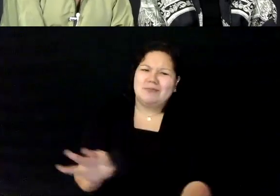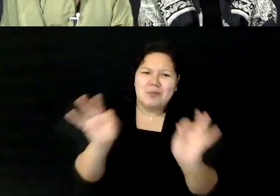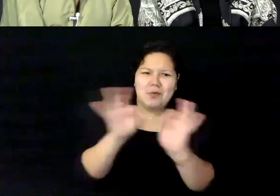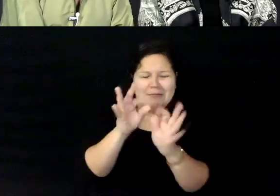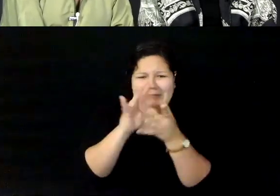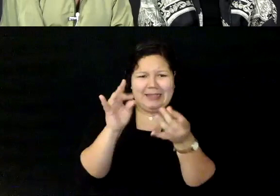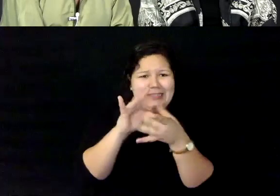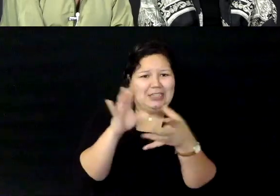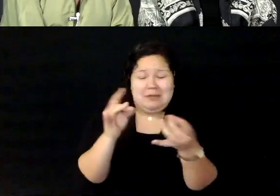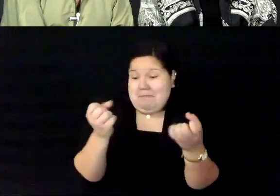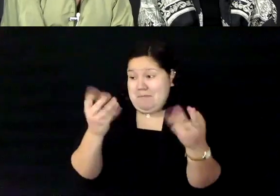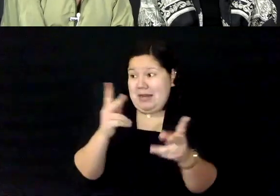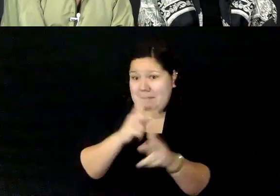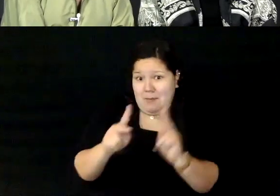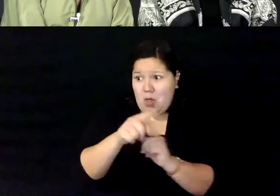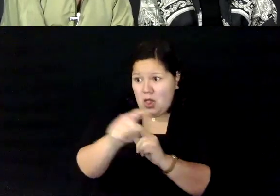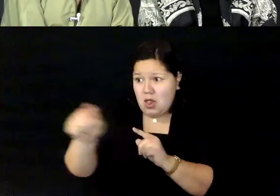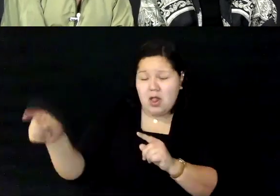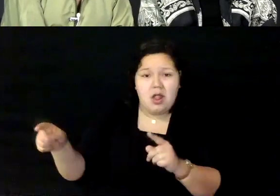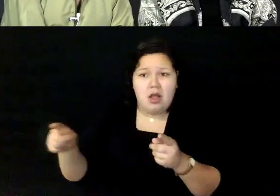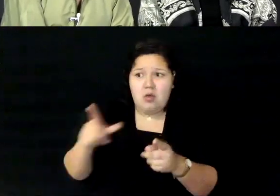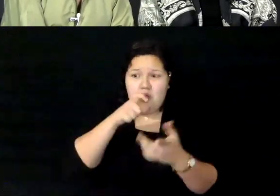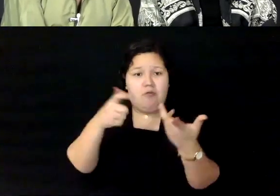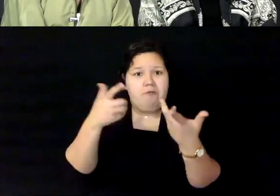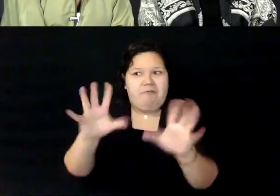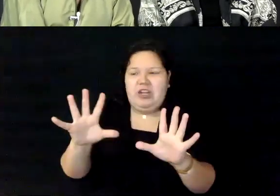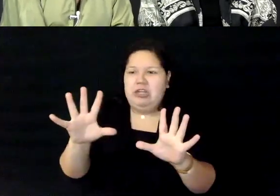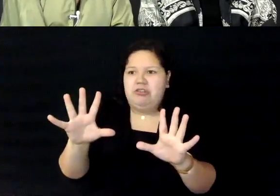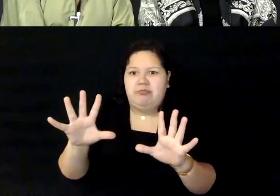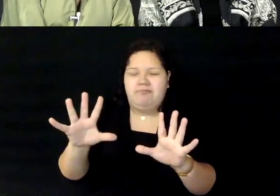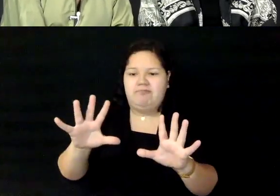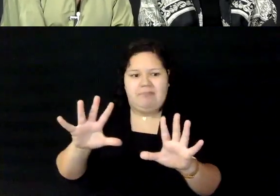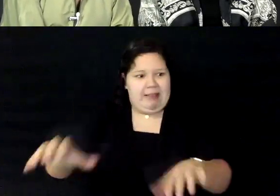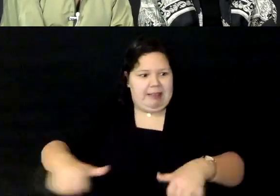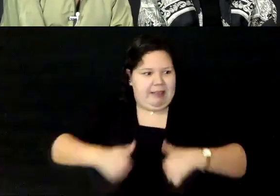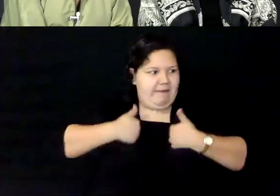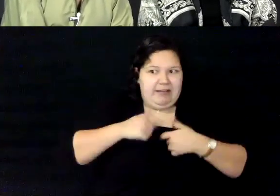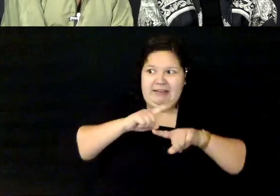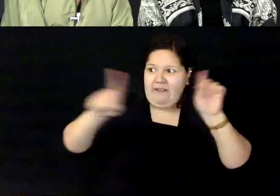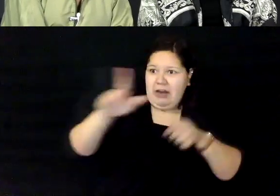so many of us who are young diasporic subjects really struggle with that. And I know too,